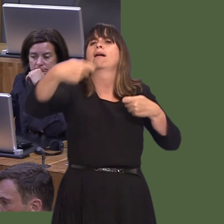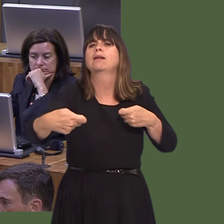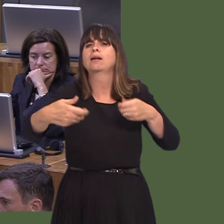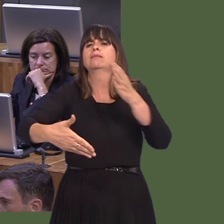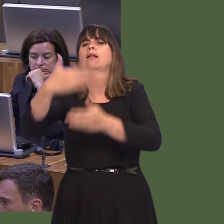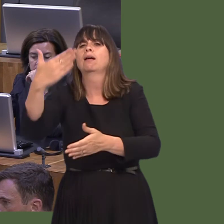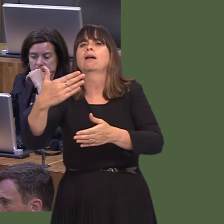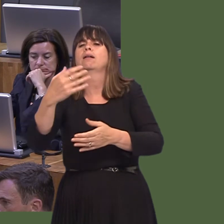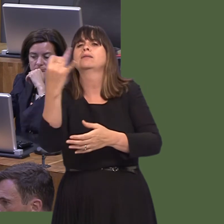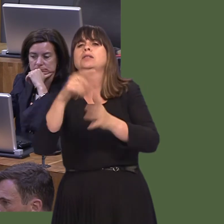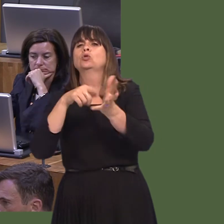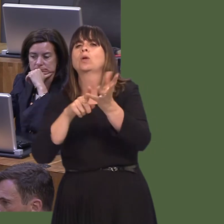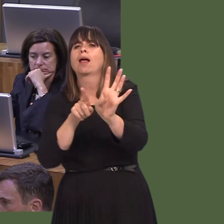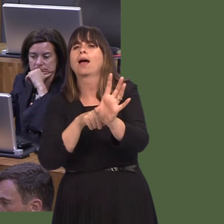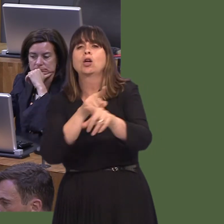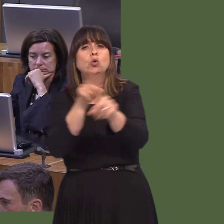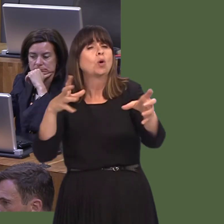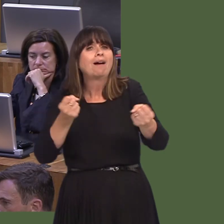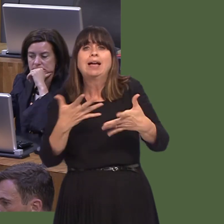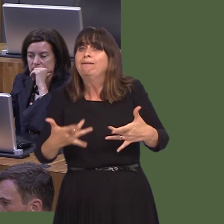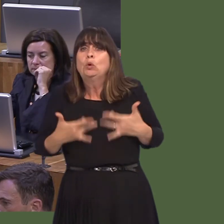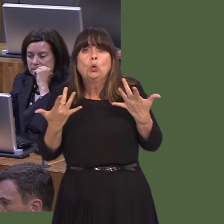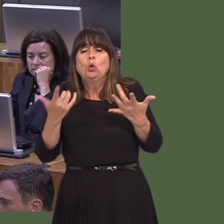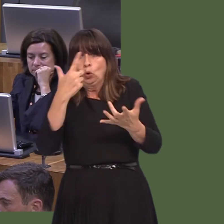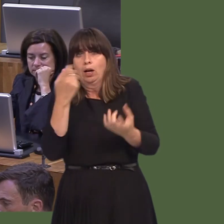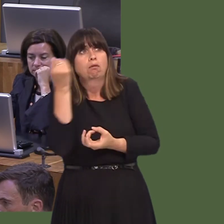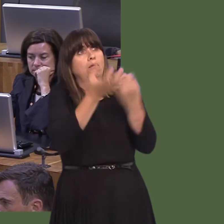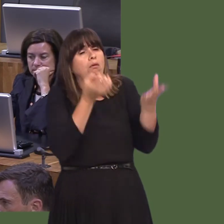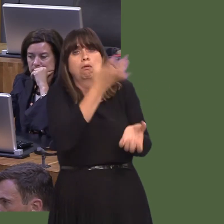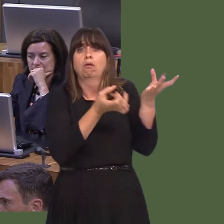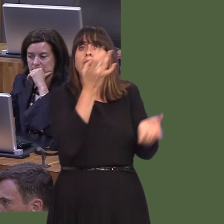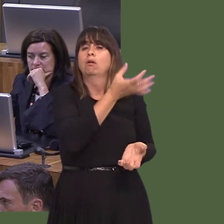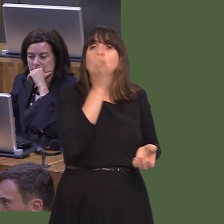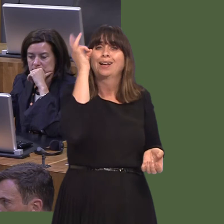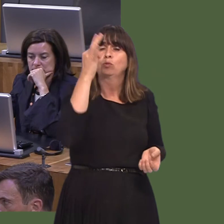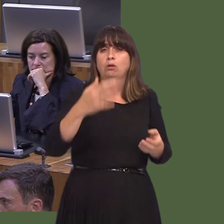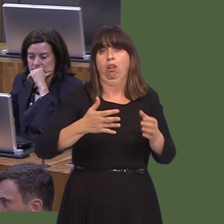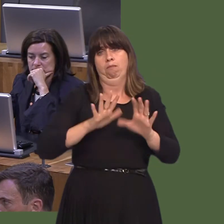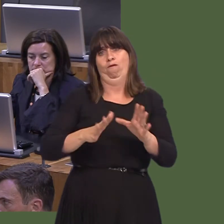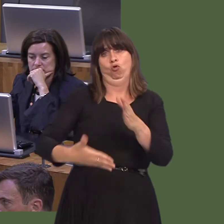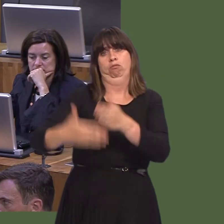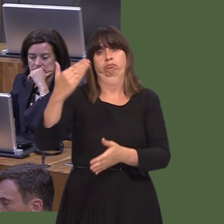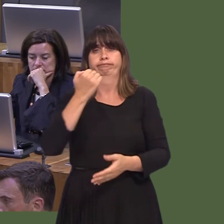So, any comments, of course, should be directed to the council, but inevitably, if it was